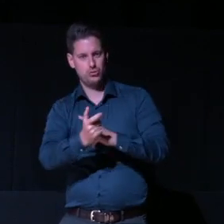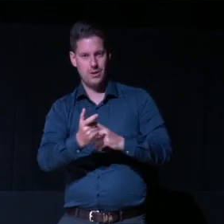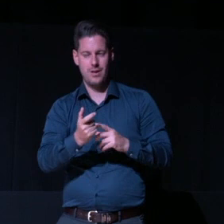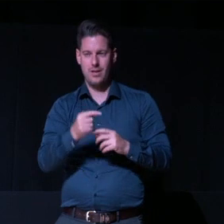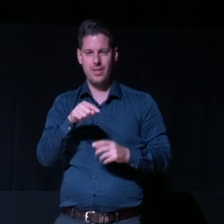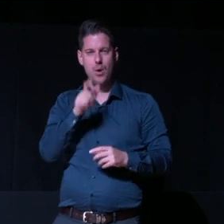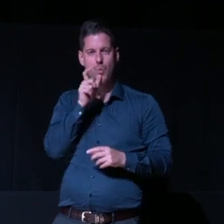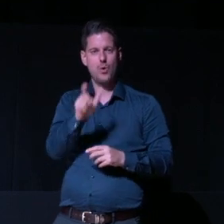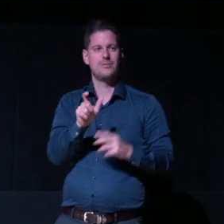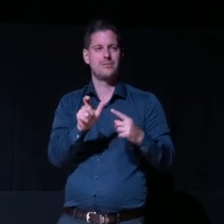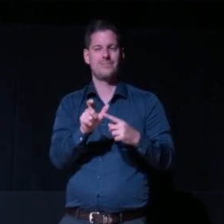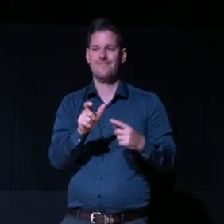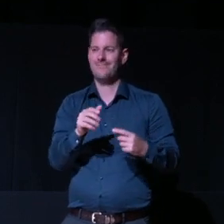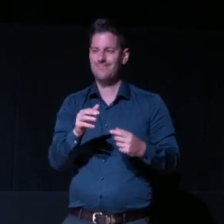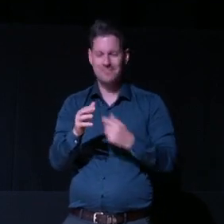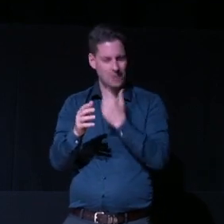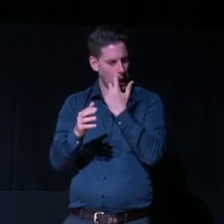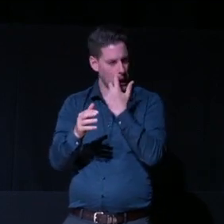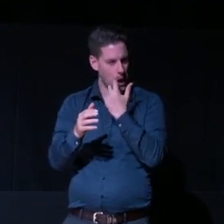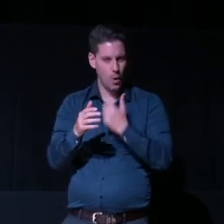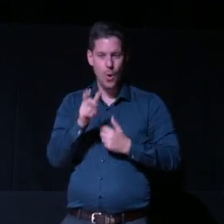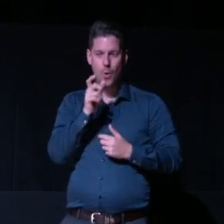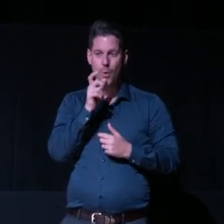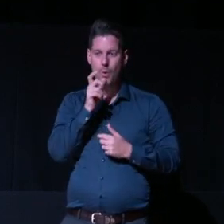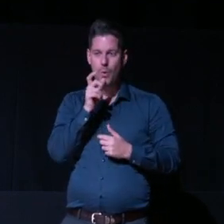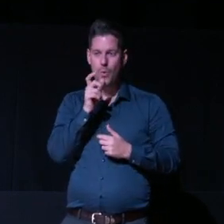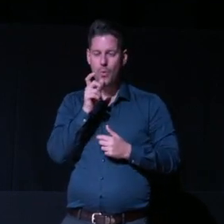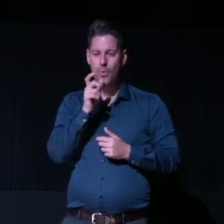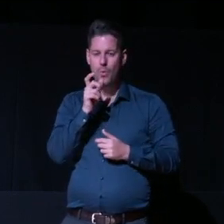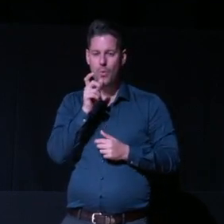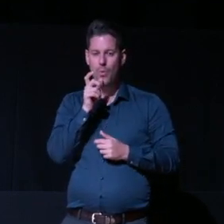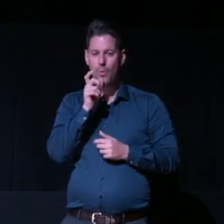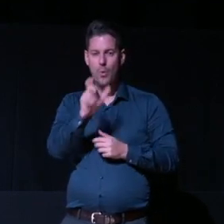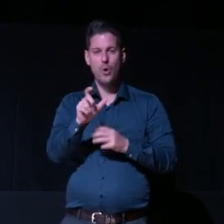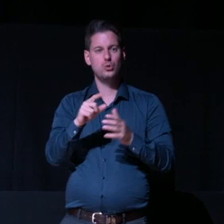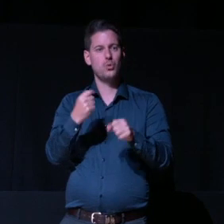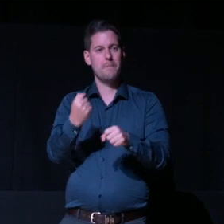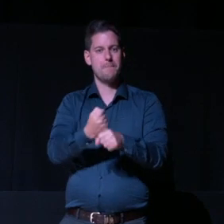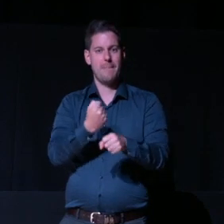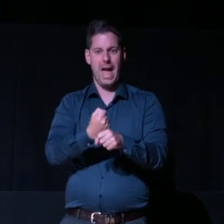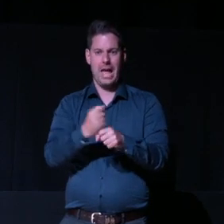It's this term that is used by the right in order to create an enemy whereby they are the victim of something.